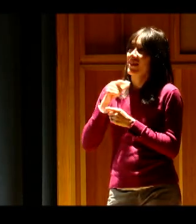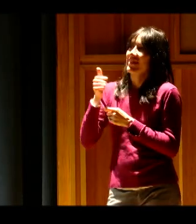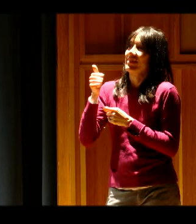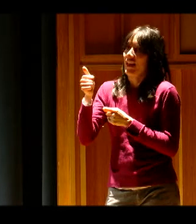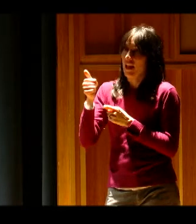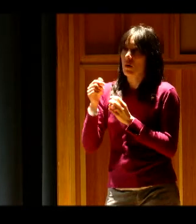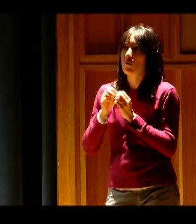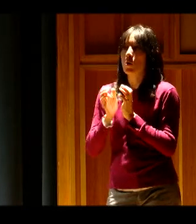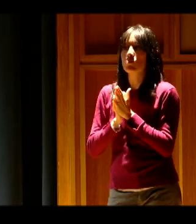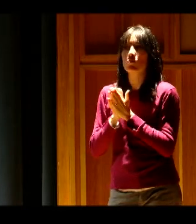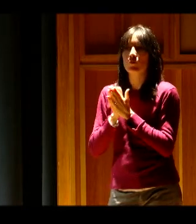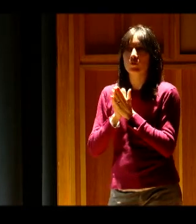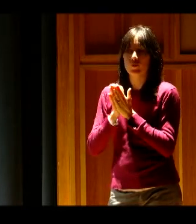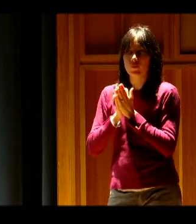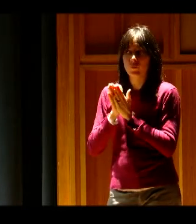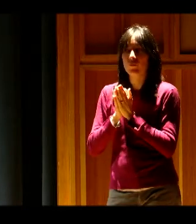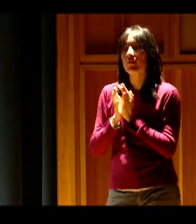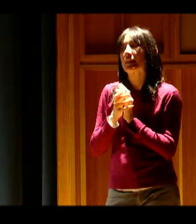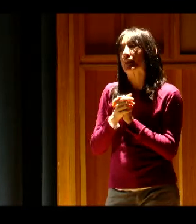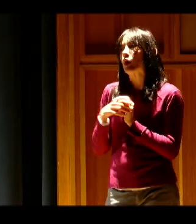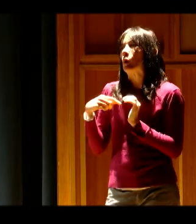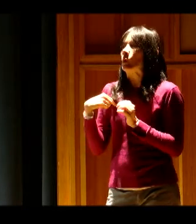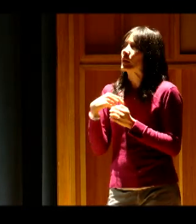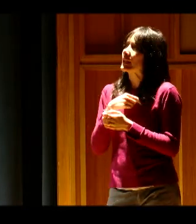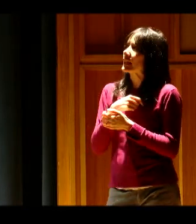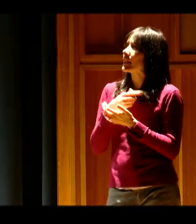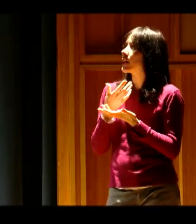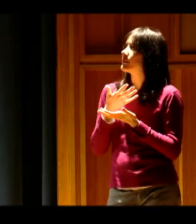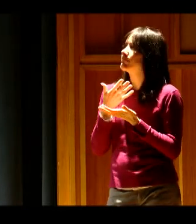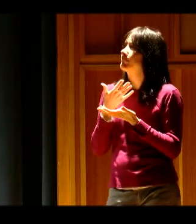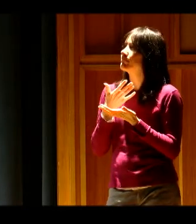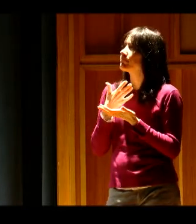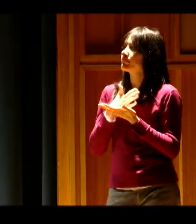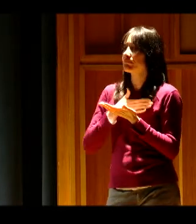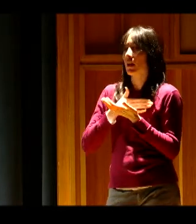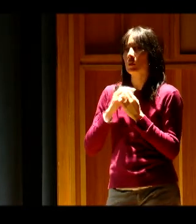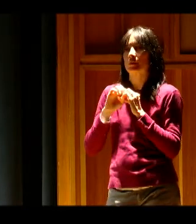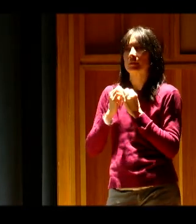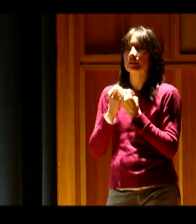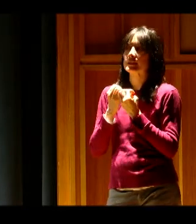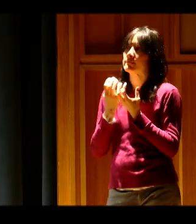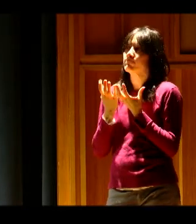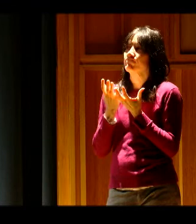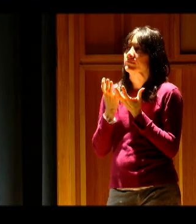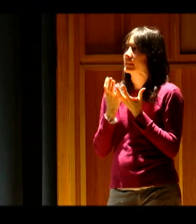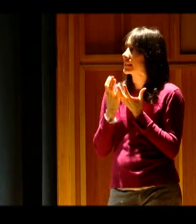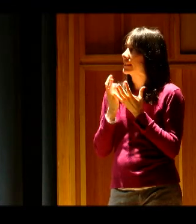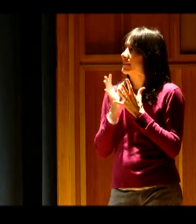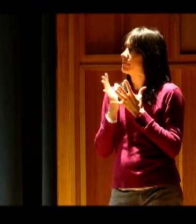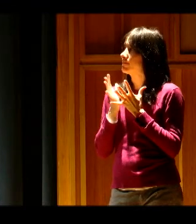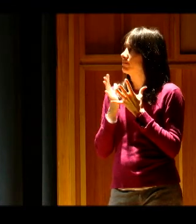We've been a bit of a sort of, you know, something to sort of slightly hide away.